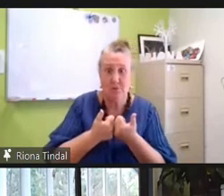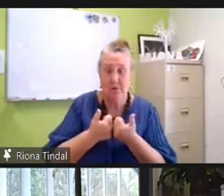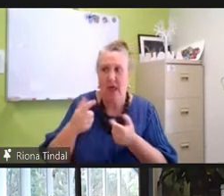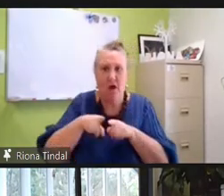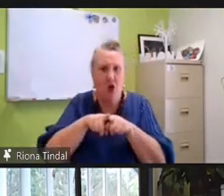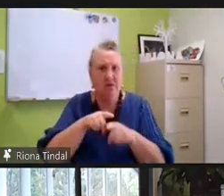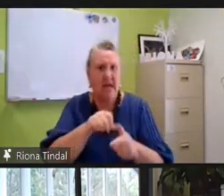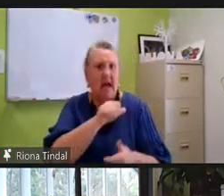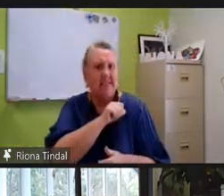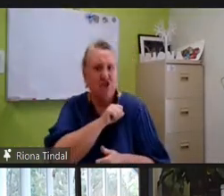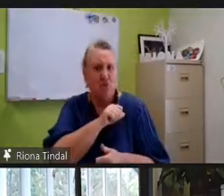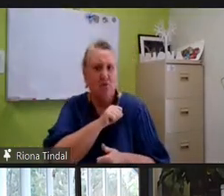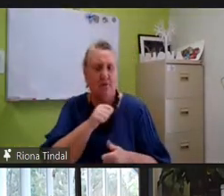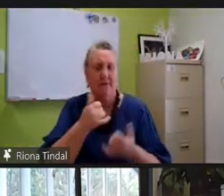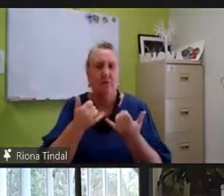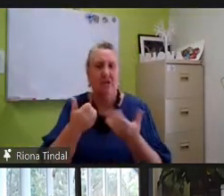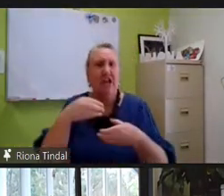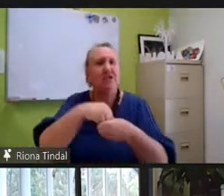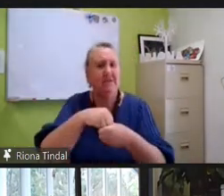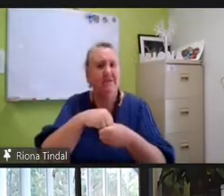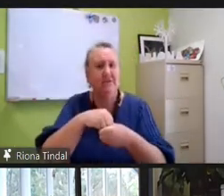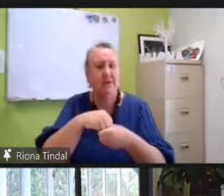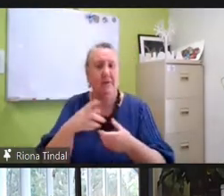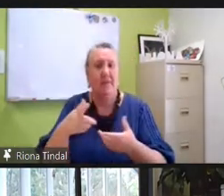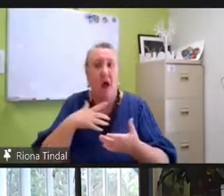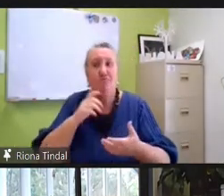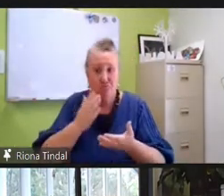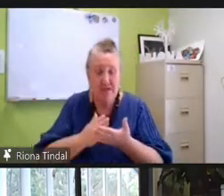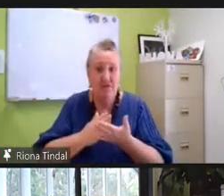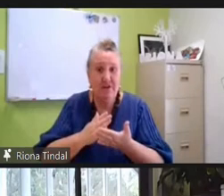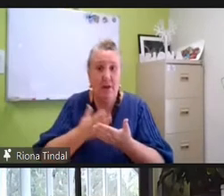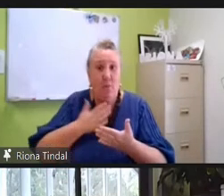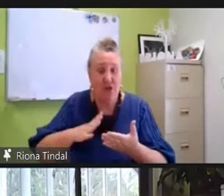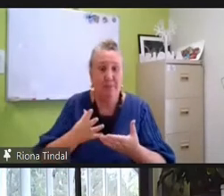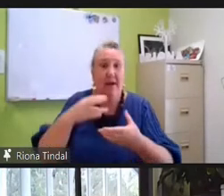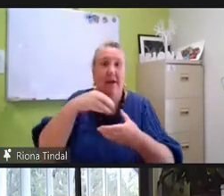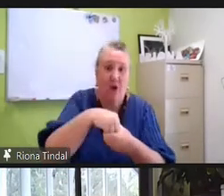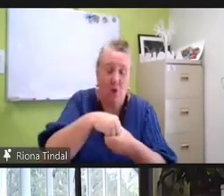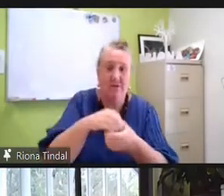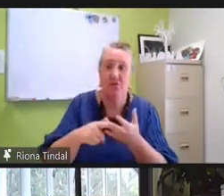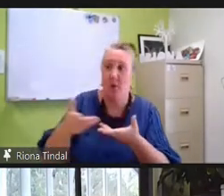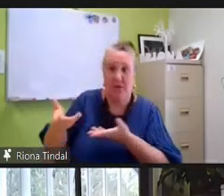but I had a volunteer work with me. I understood then and learned the value of inclusivity,